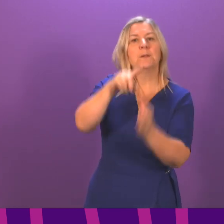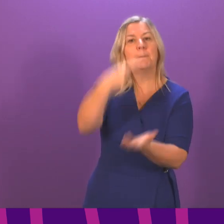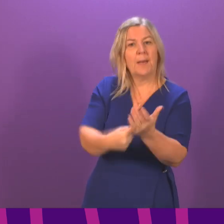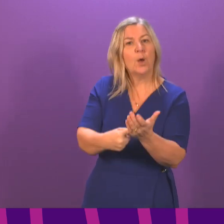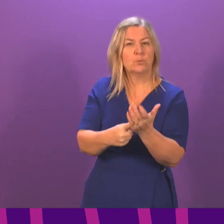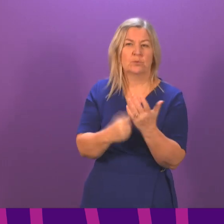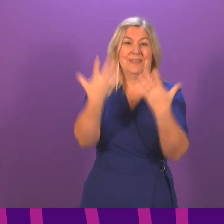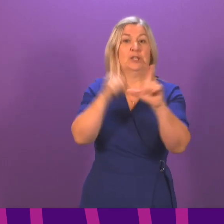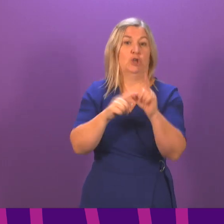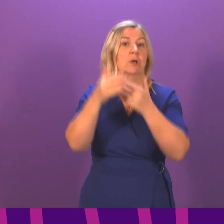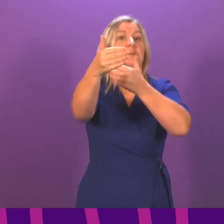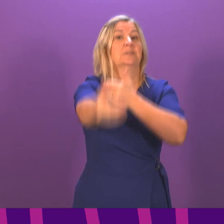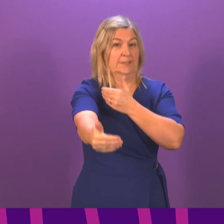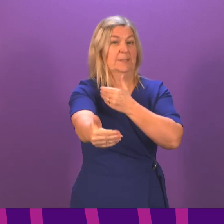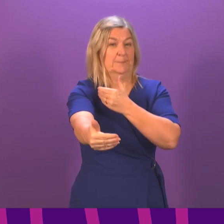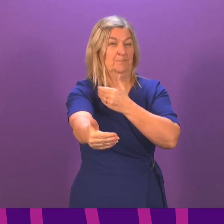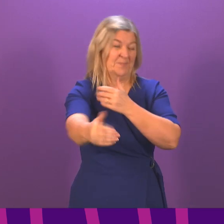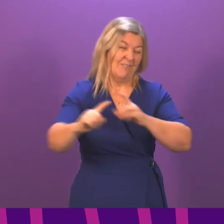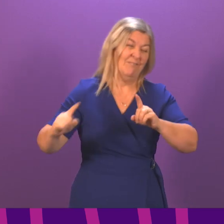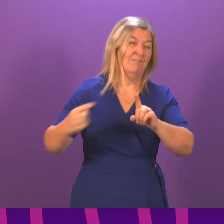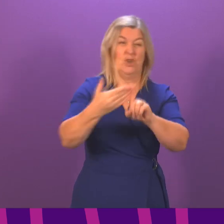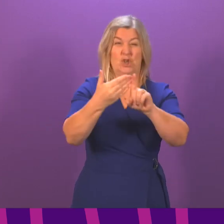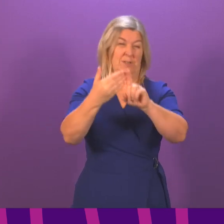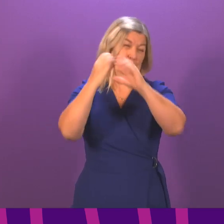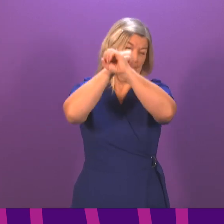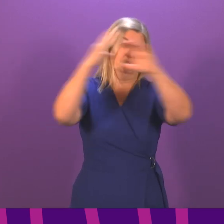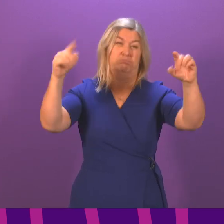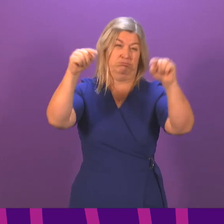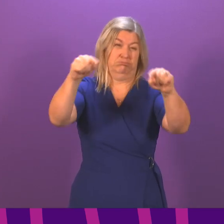It is the first mission-oriented bank in the United Kingdom. The bank will address key